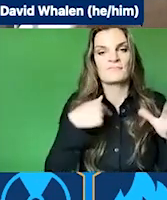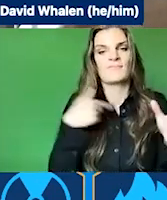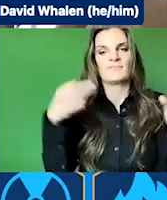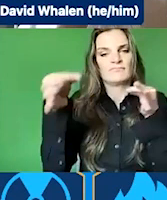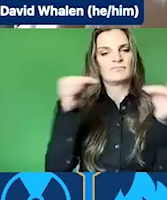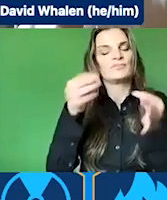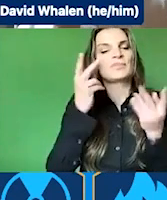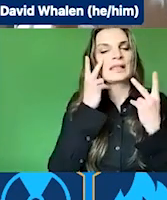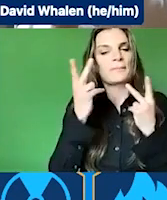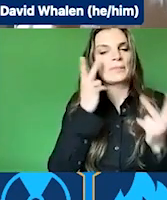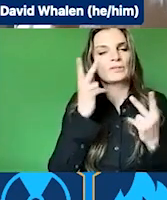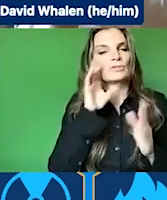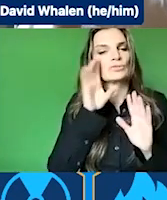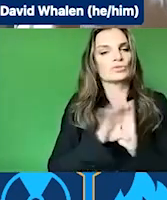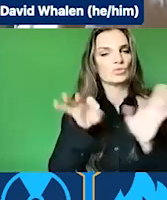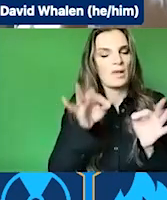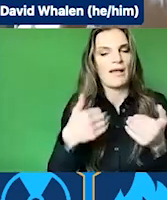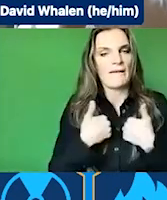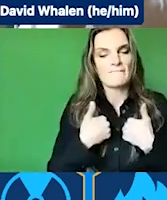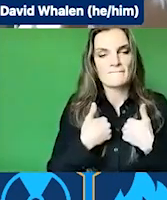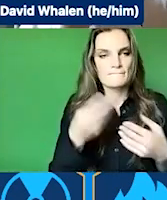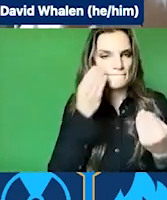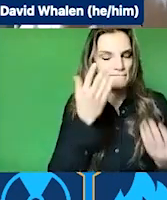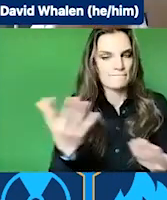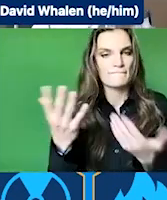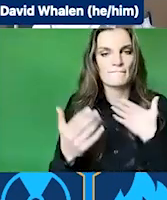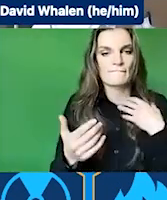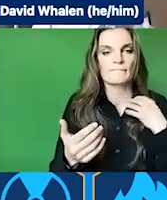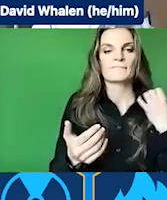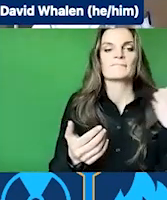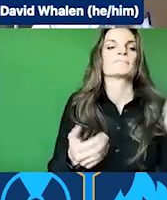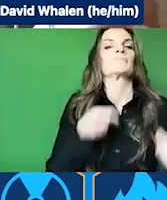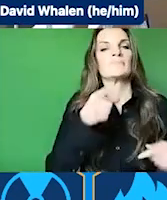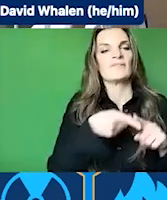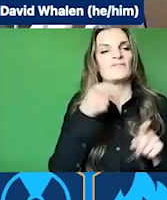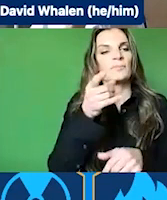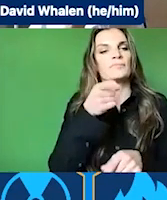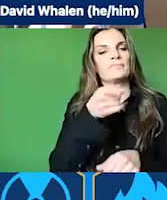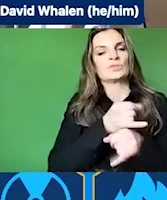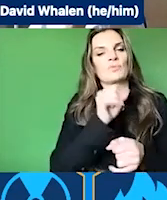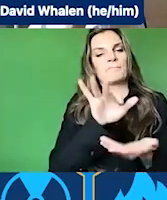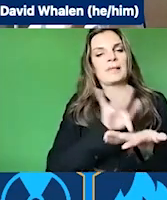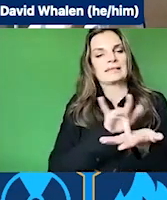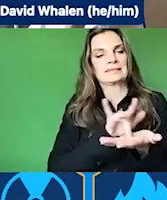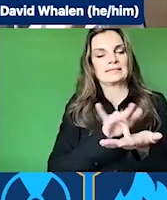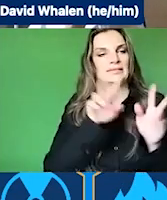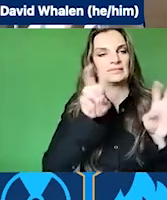slides. But this is from the institute of medicine. There are 2012 report on crisis